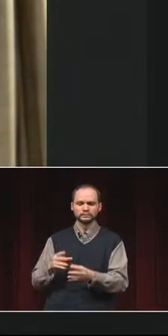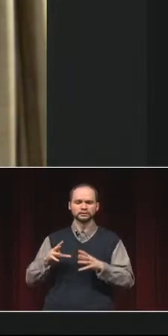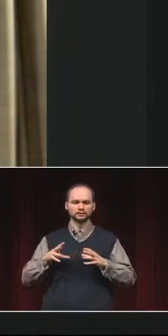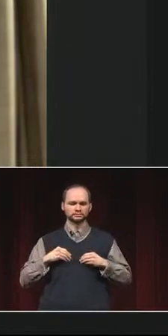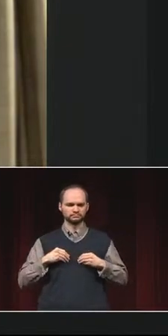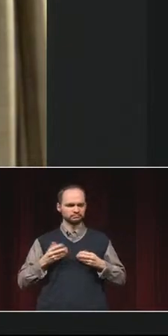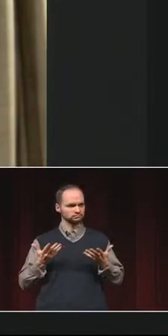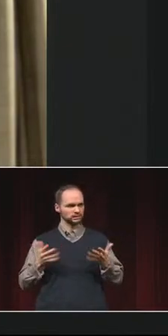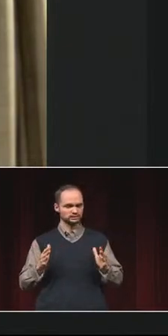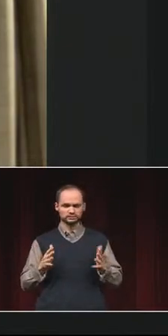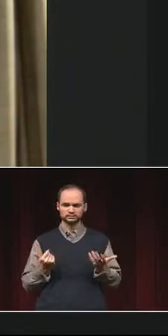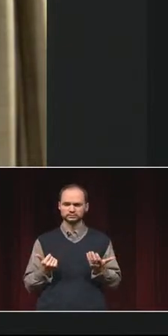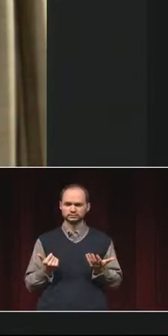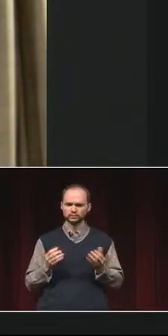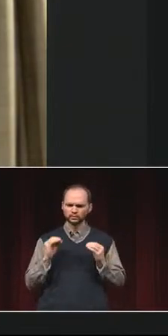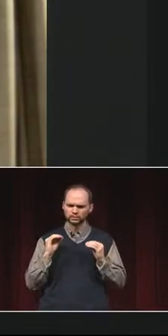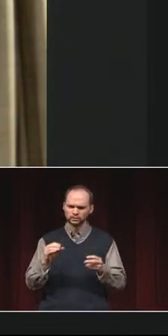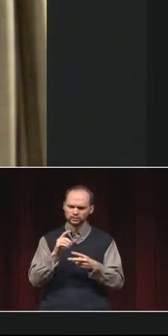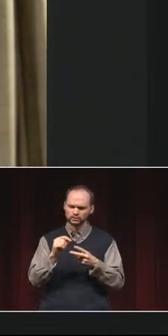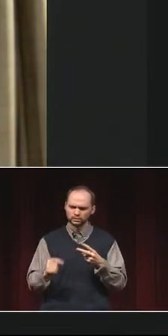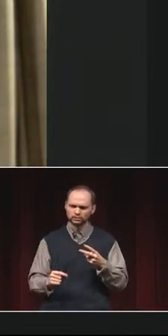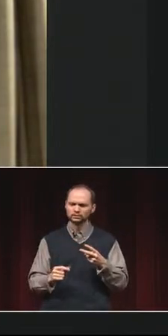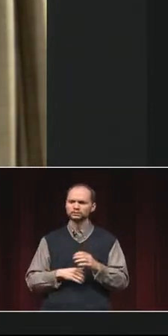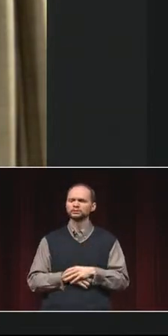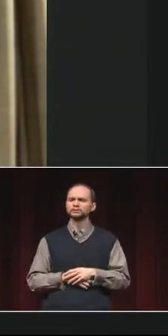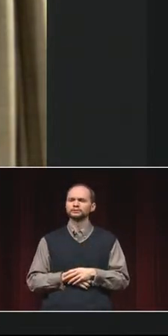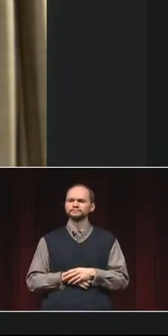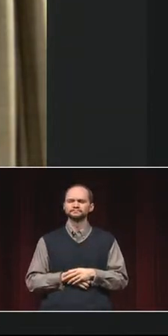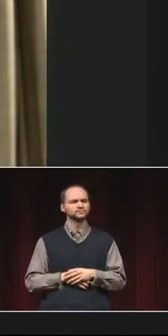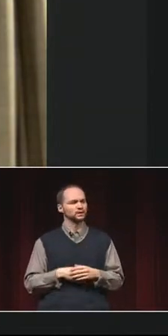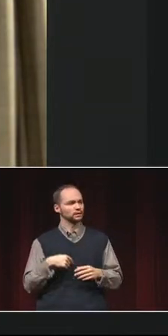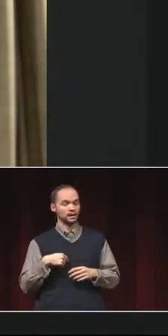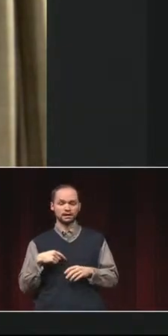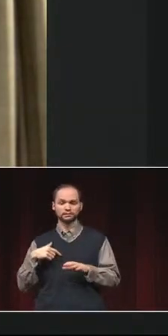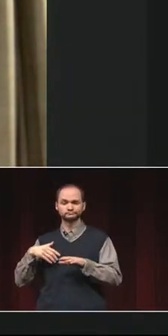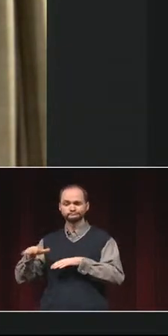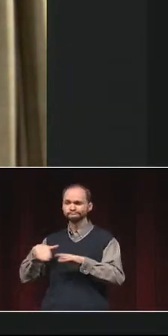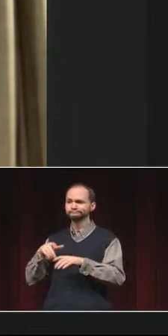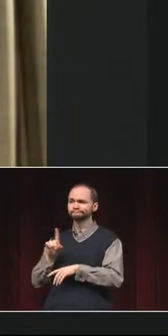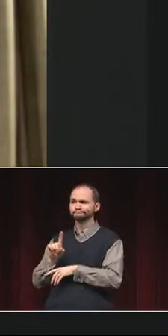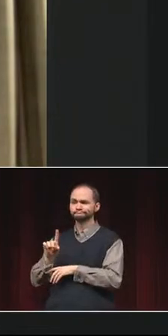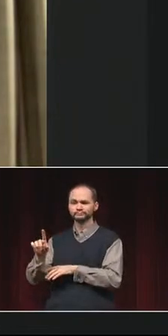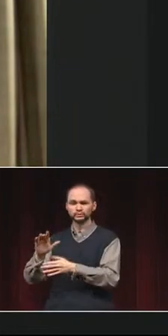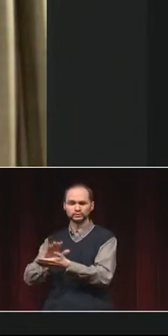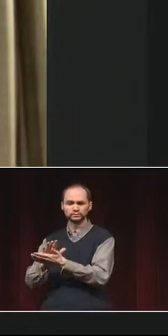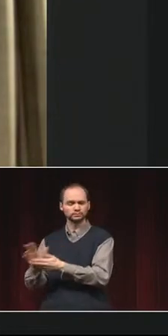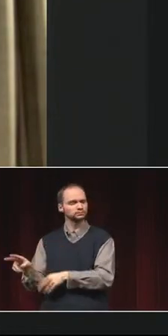Watching these buses rush by while I walked to school was one of the first ways that I